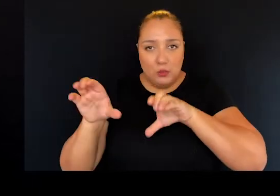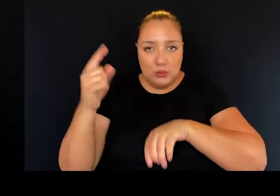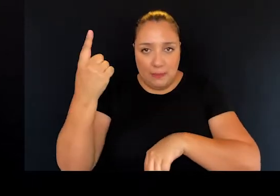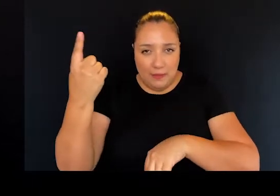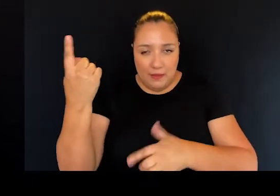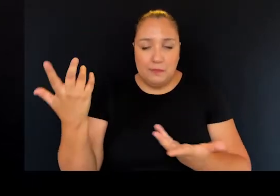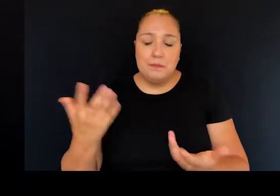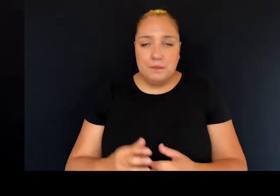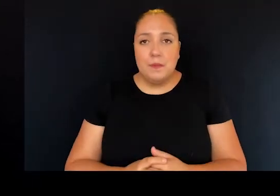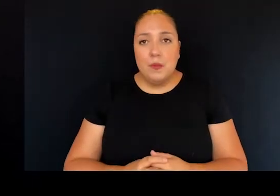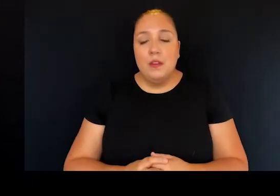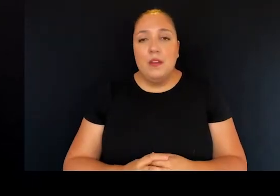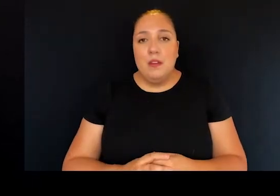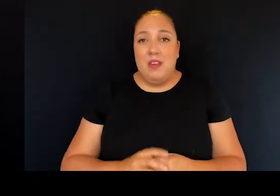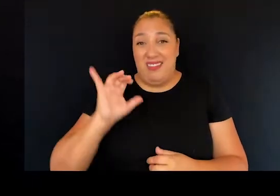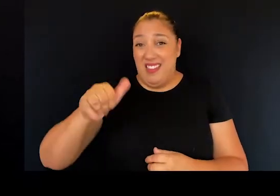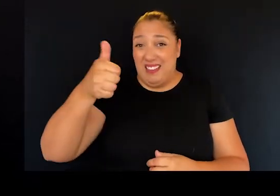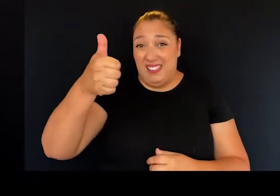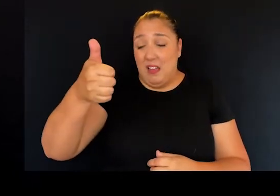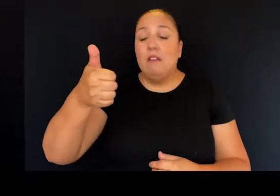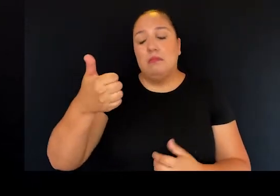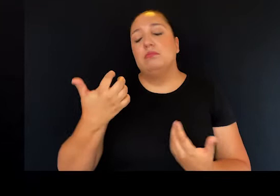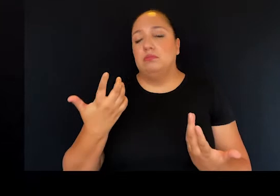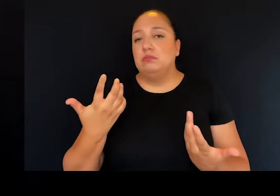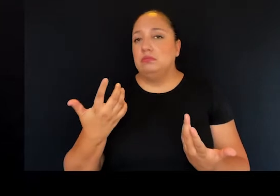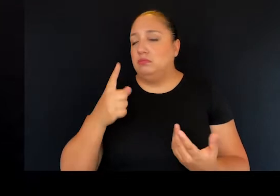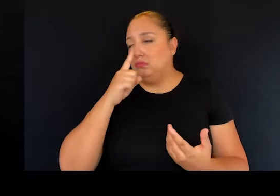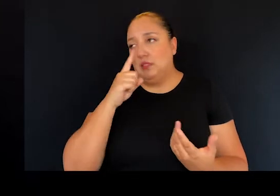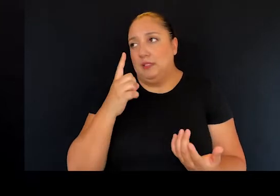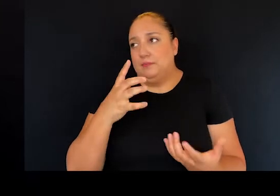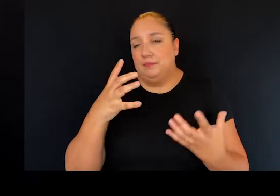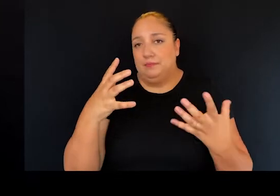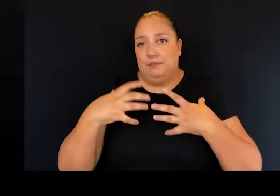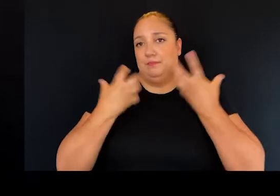to do something, and that in itself is outrageous and it just shouldn't be.